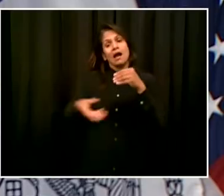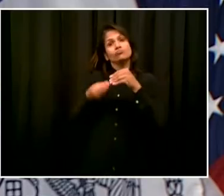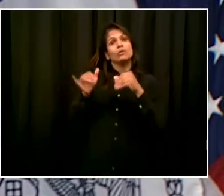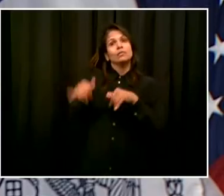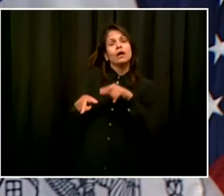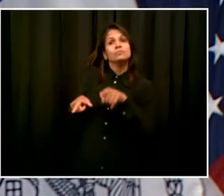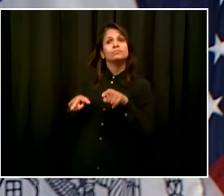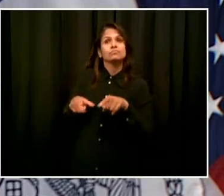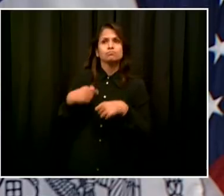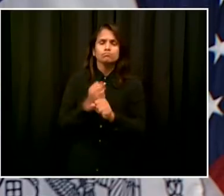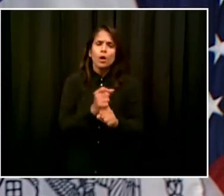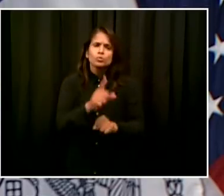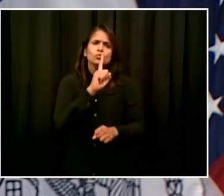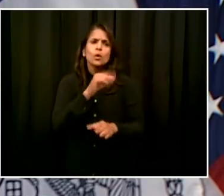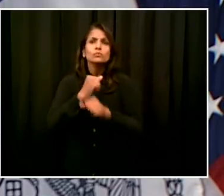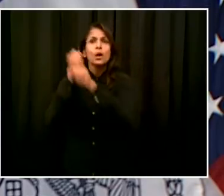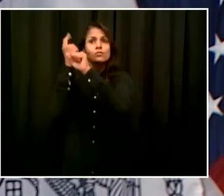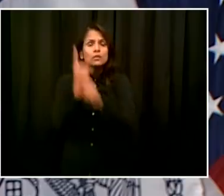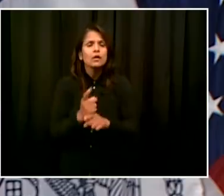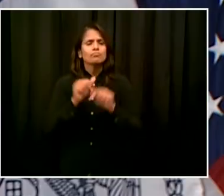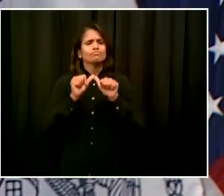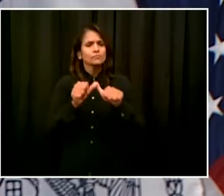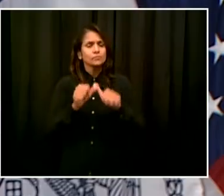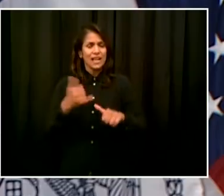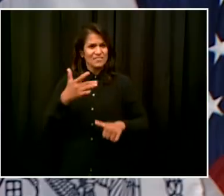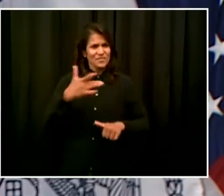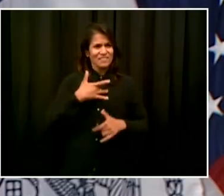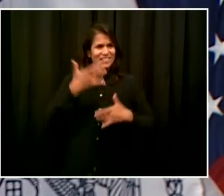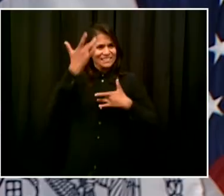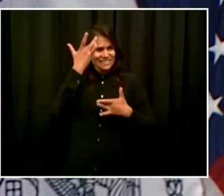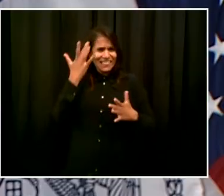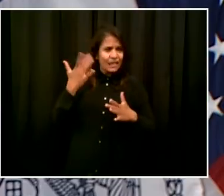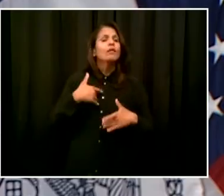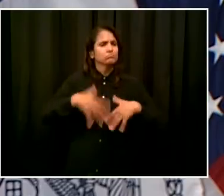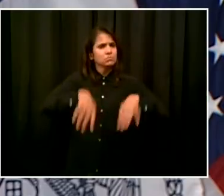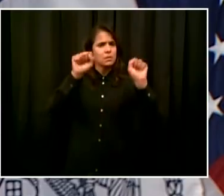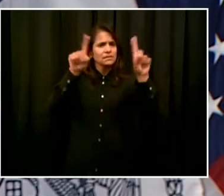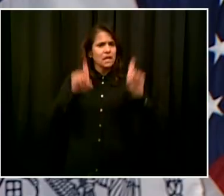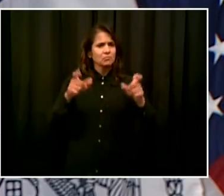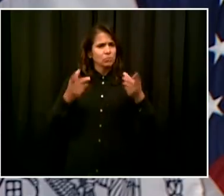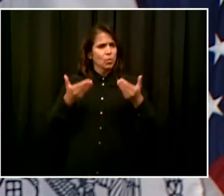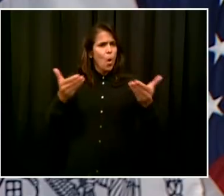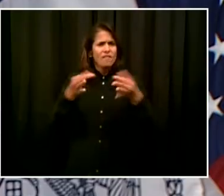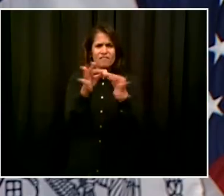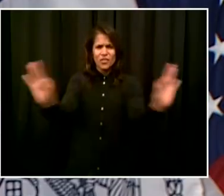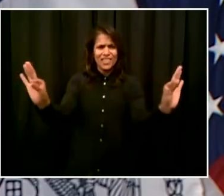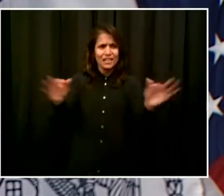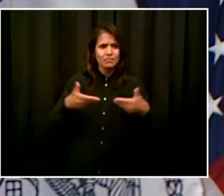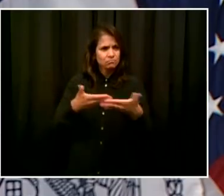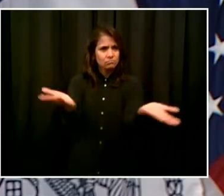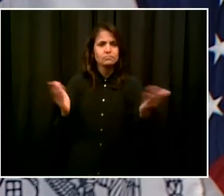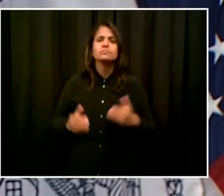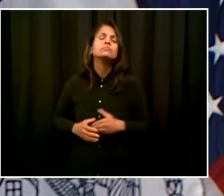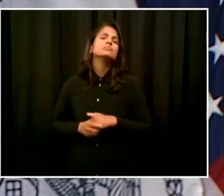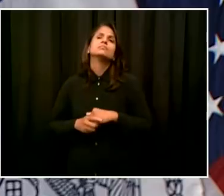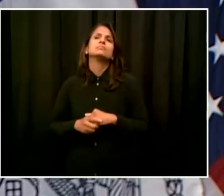TESTING AND ENCOURAGE ALL, ATHT TO ME IS THE BEST WAY TO GET IT DONE. GO AHEAD,